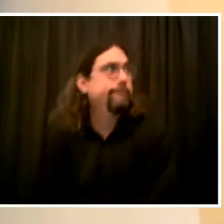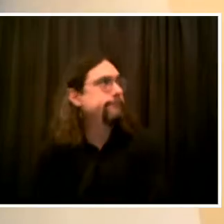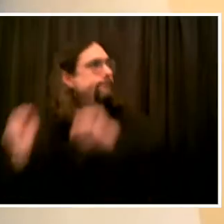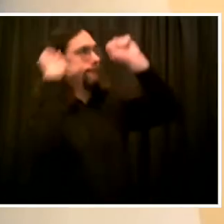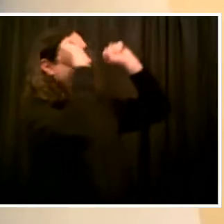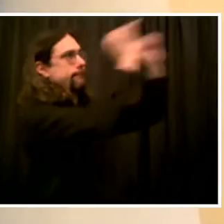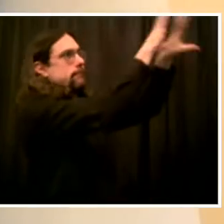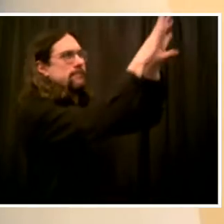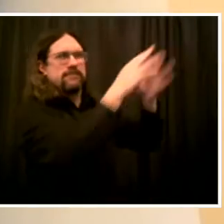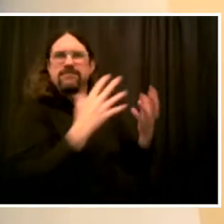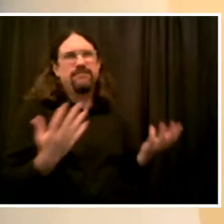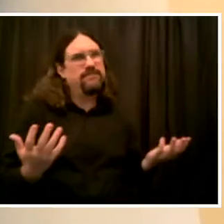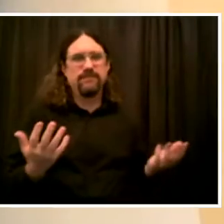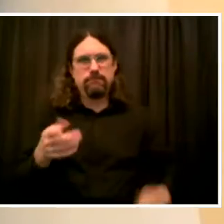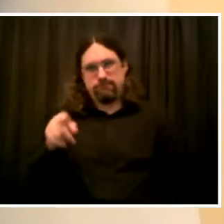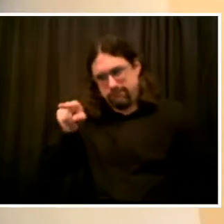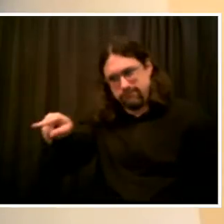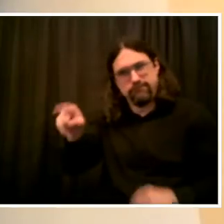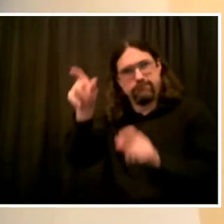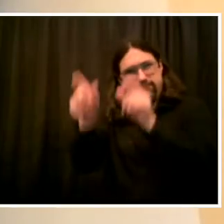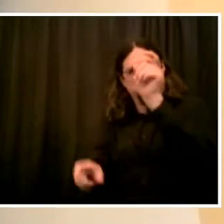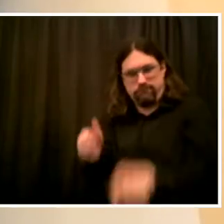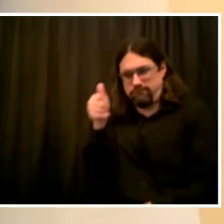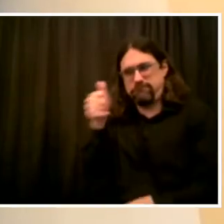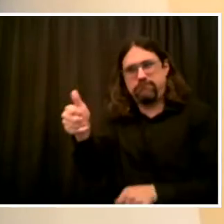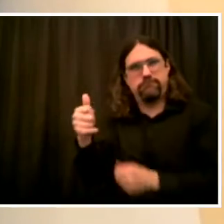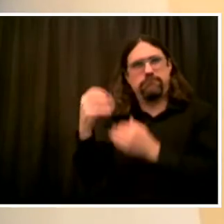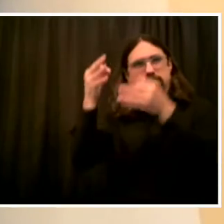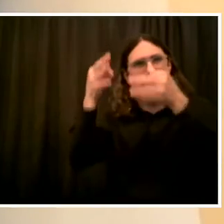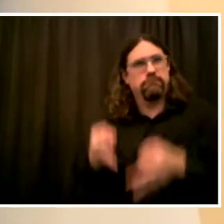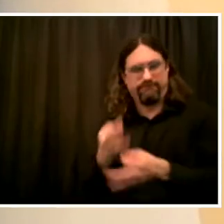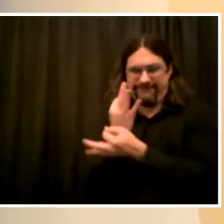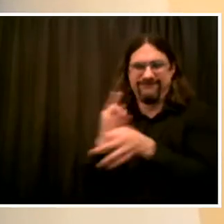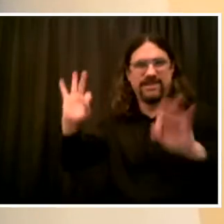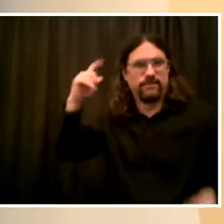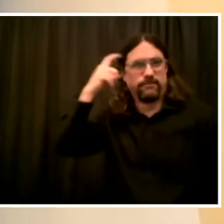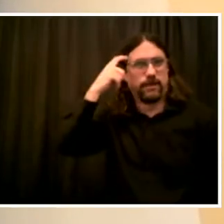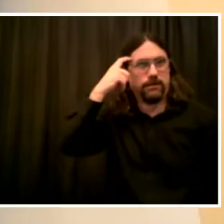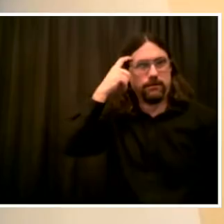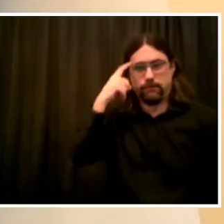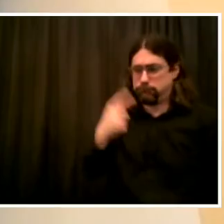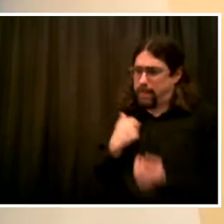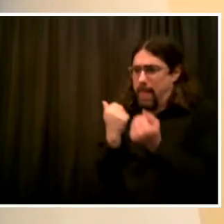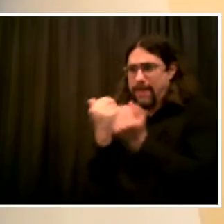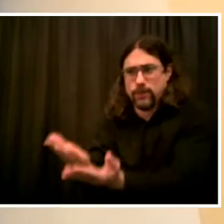IT'S INCUMBENT ON US TO LOOK FOR